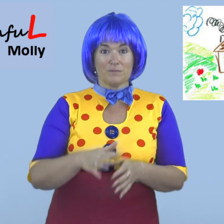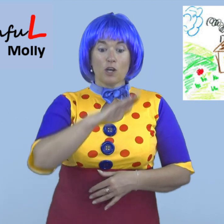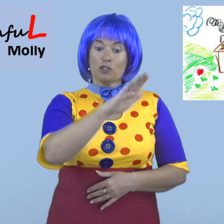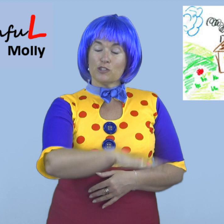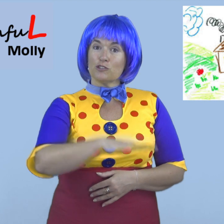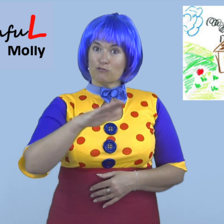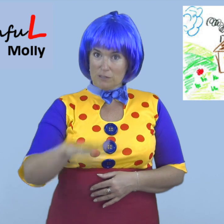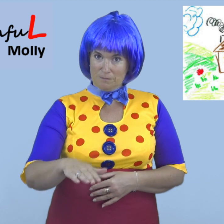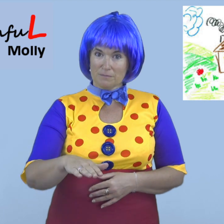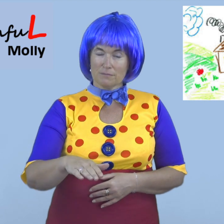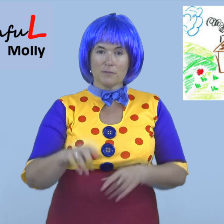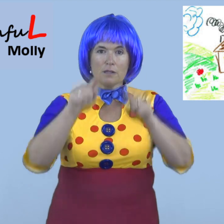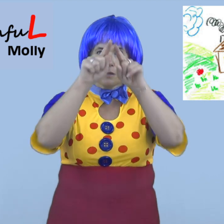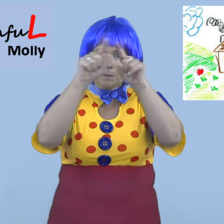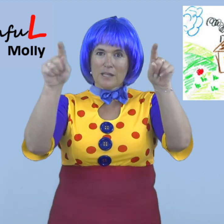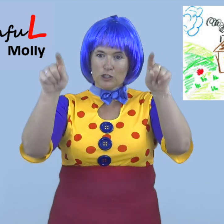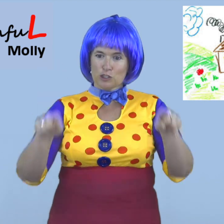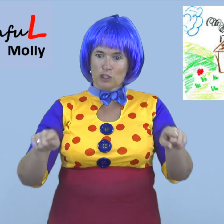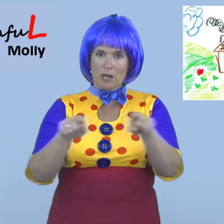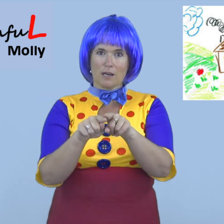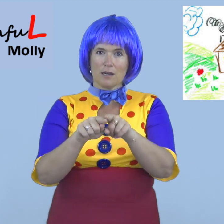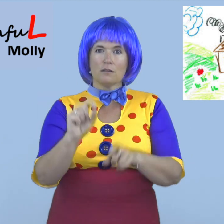Children Picture